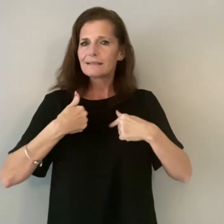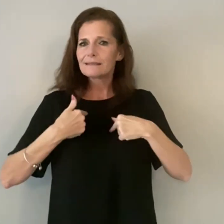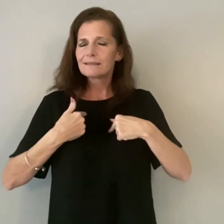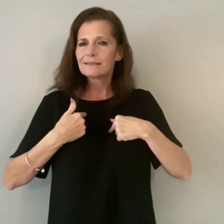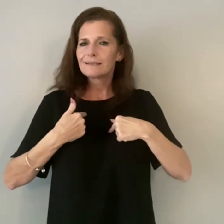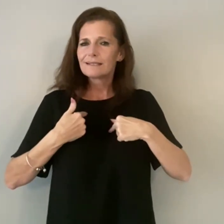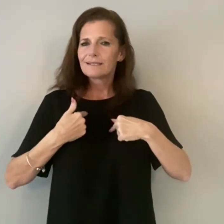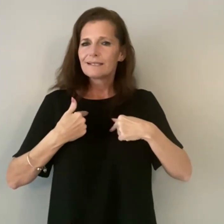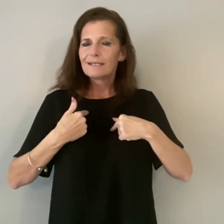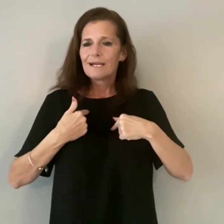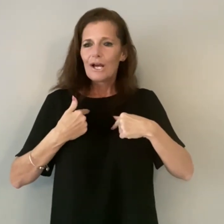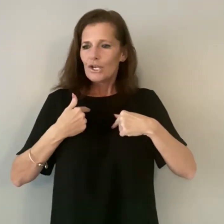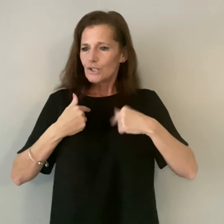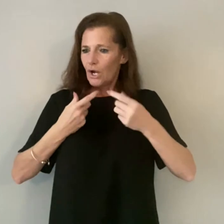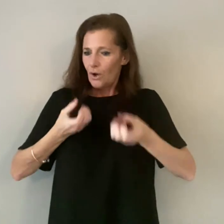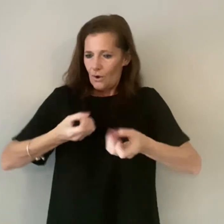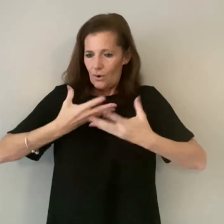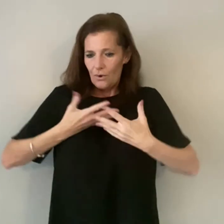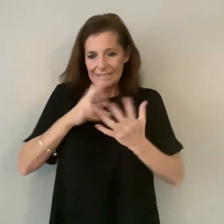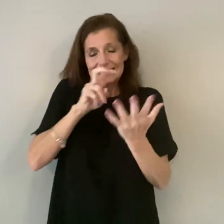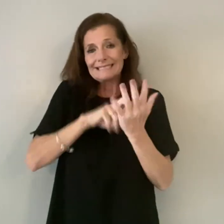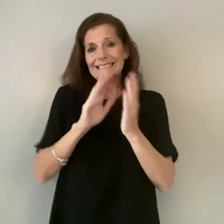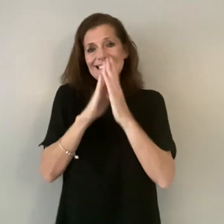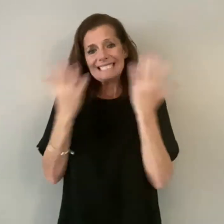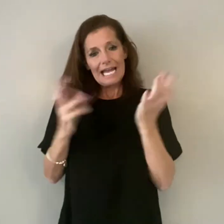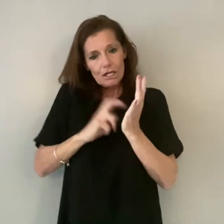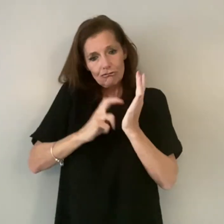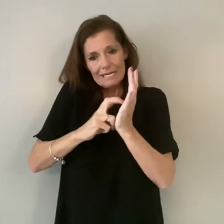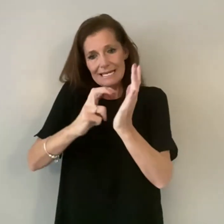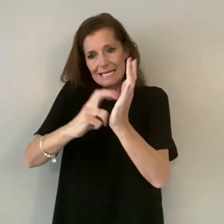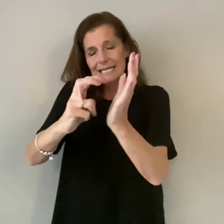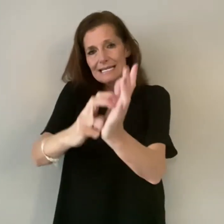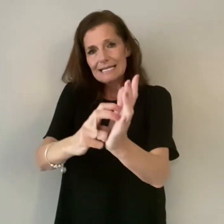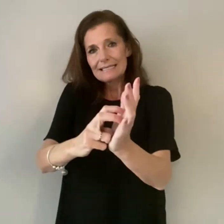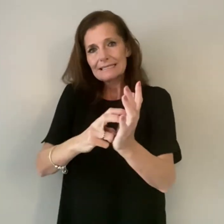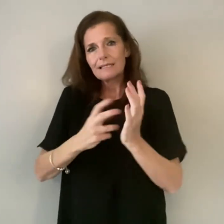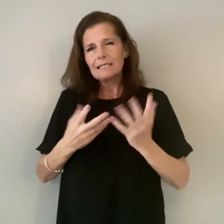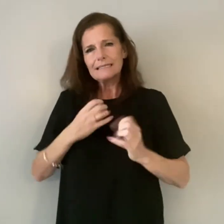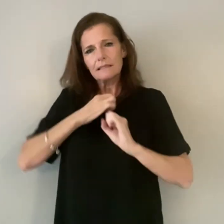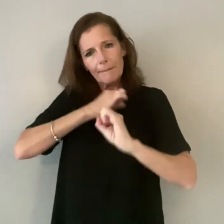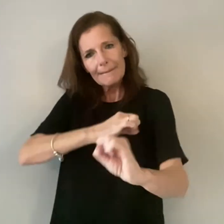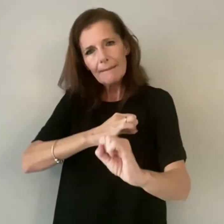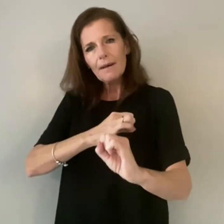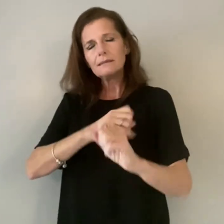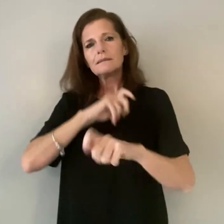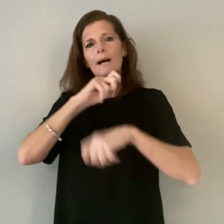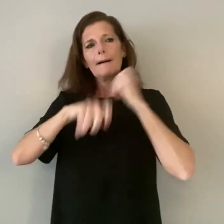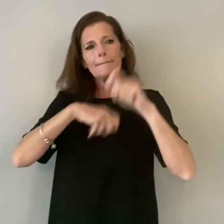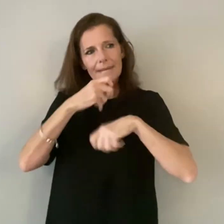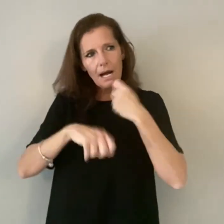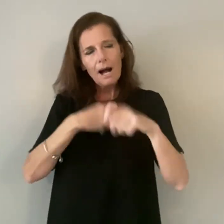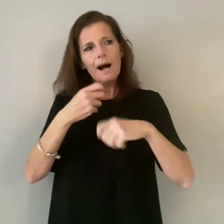And that's like when you put a build space in your diaries for those moments, I think that that really begins to